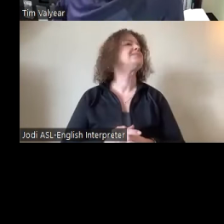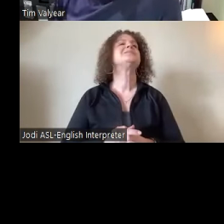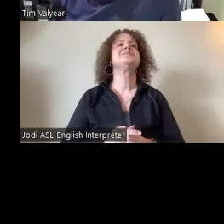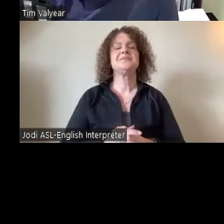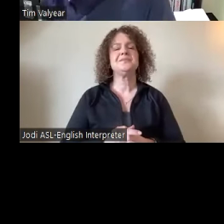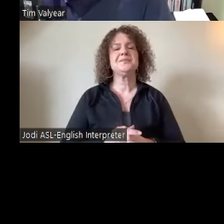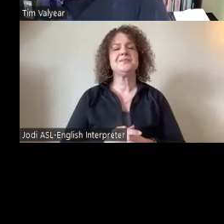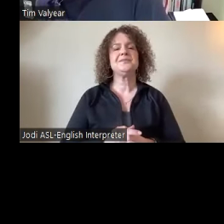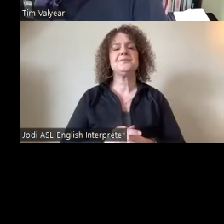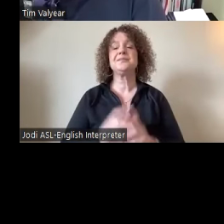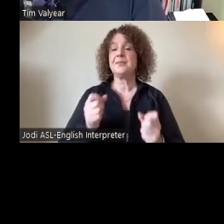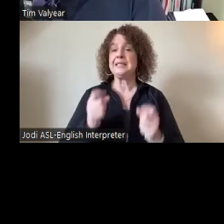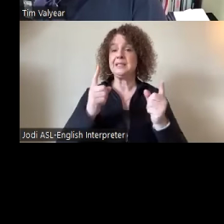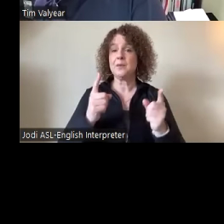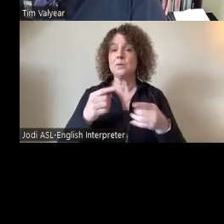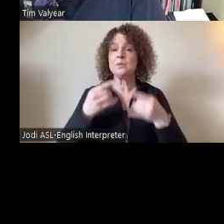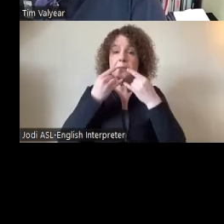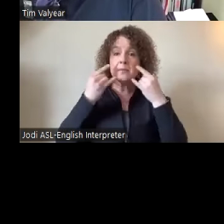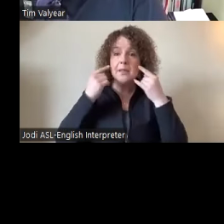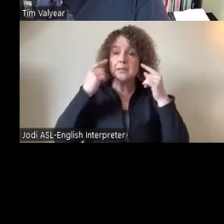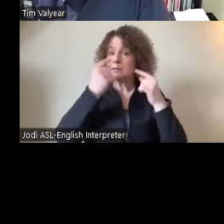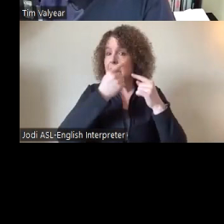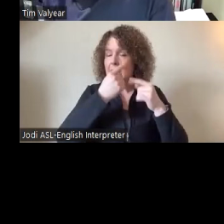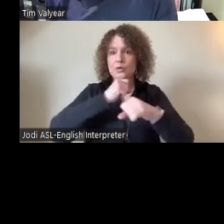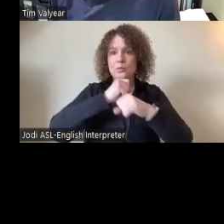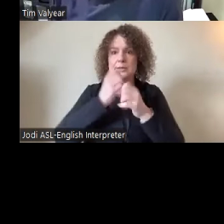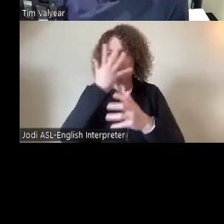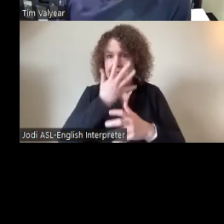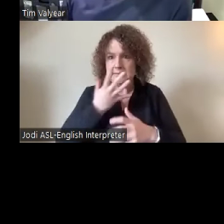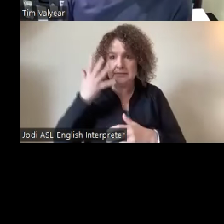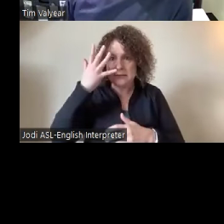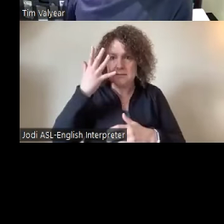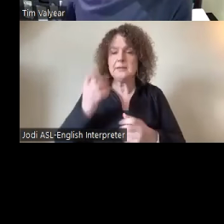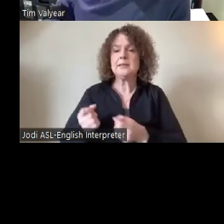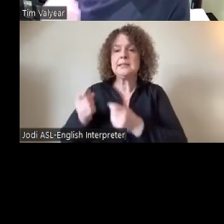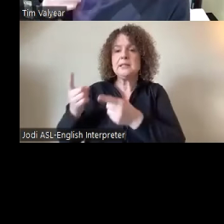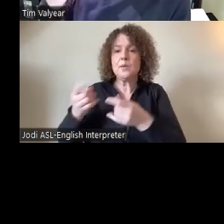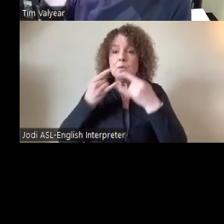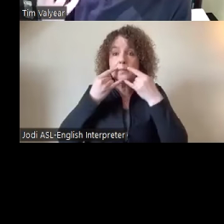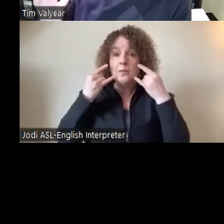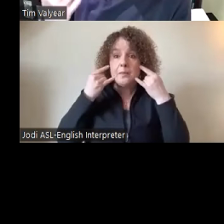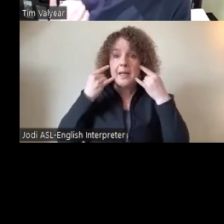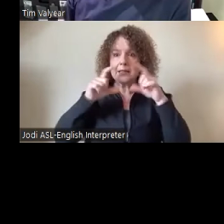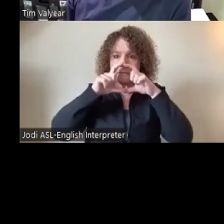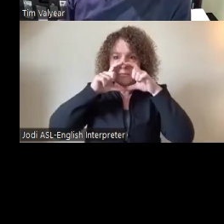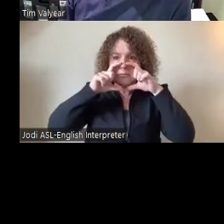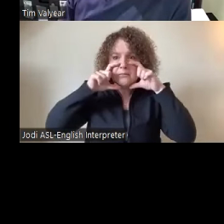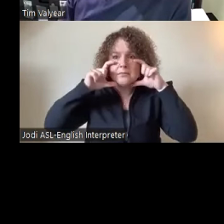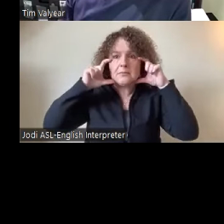? No. Best practice would be that's how you would do it. Next slide. Disposable masks and eye